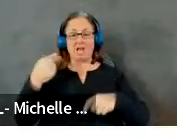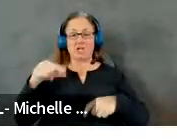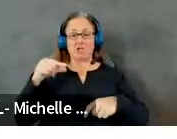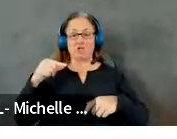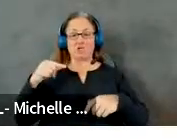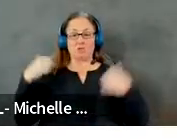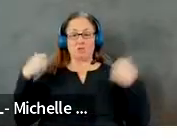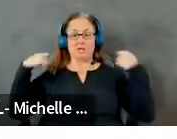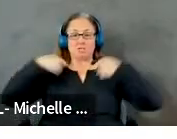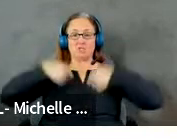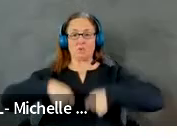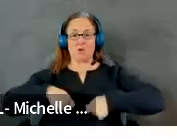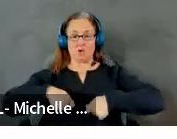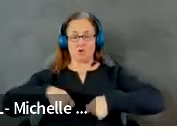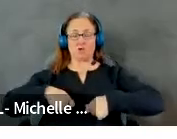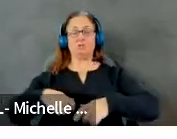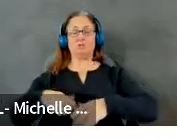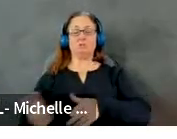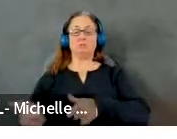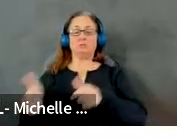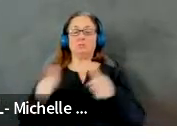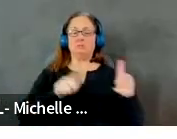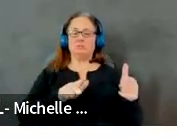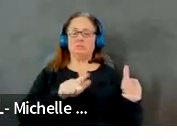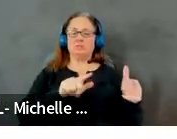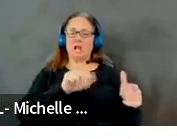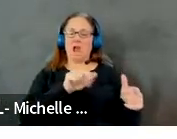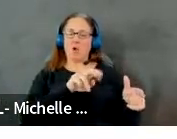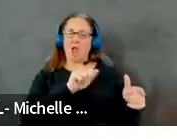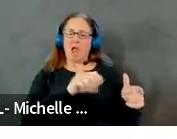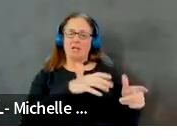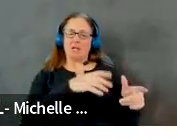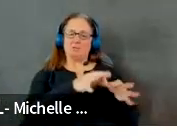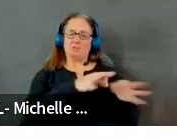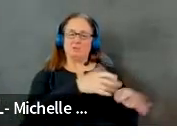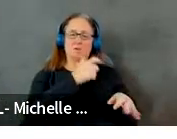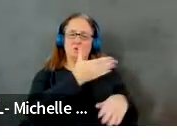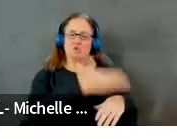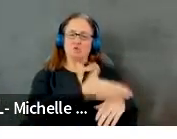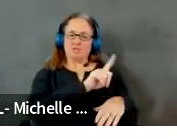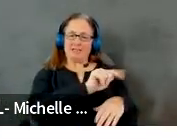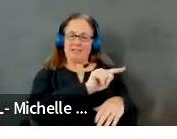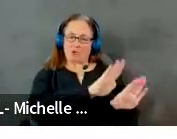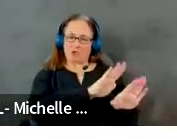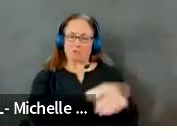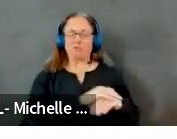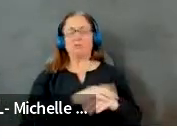sweater. I'll turn it over later to Arianna to let her do her introduction. I wanted to